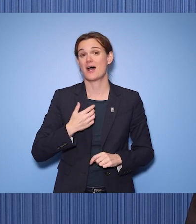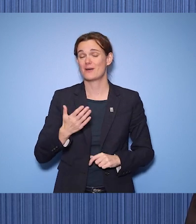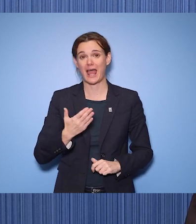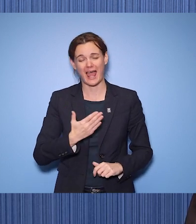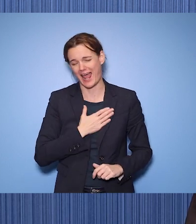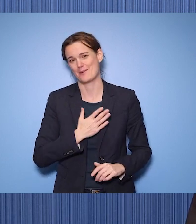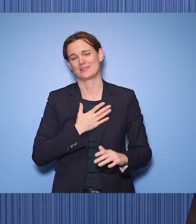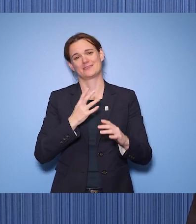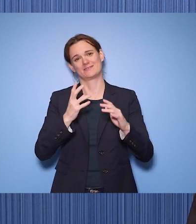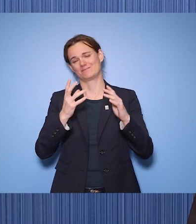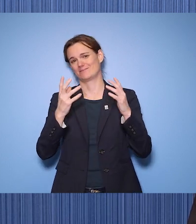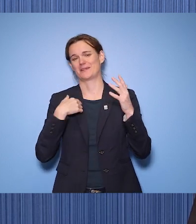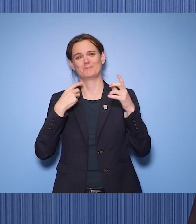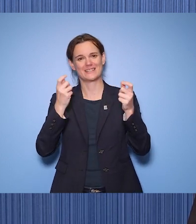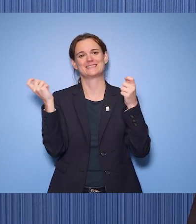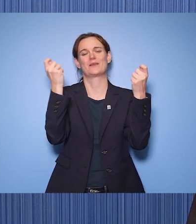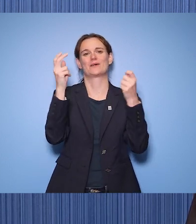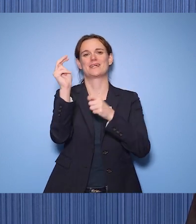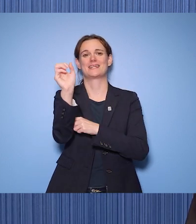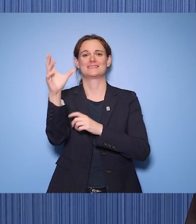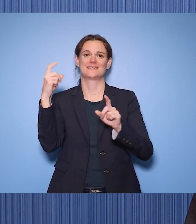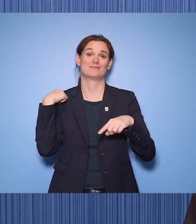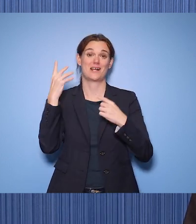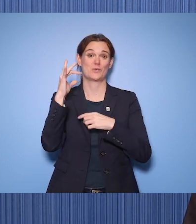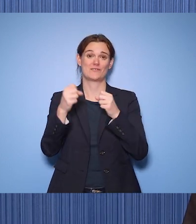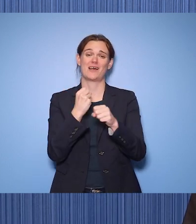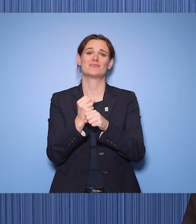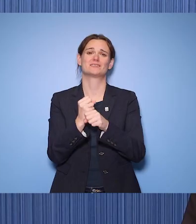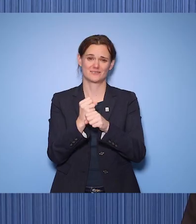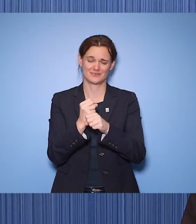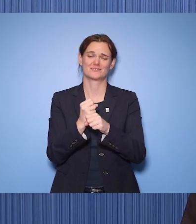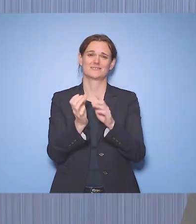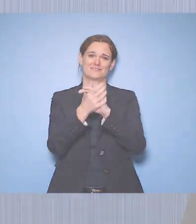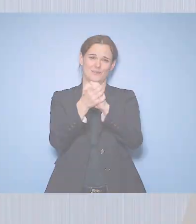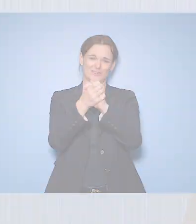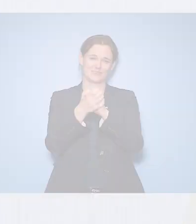that NSCC has done and become in these last 25 years. Congratulations.